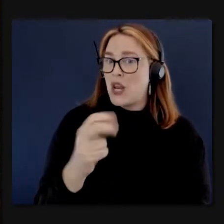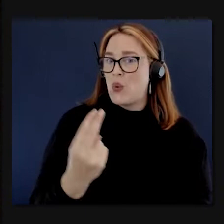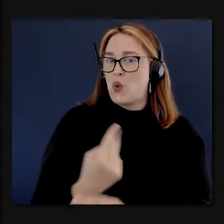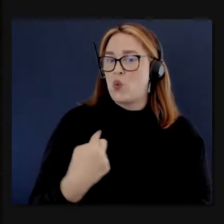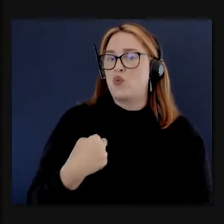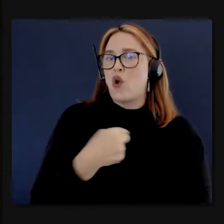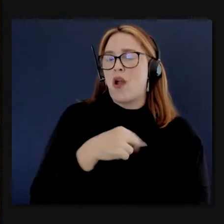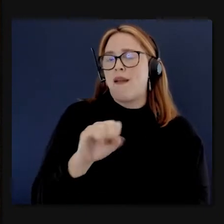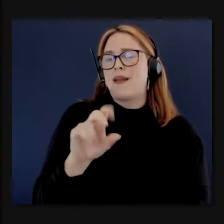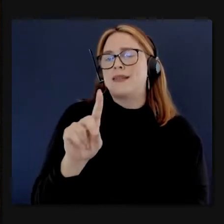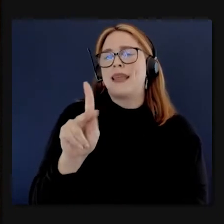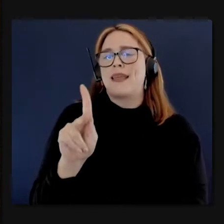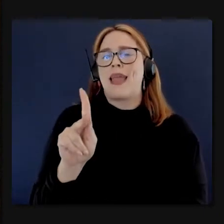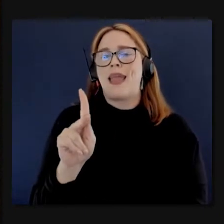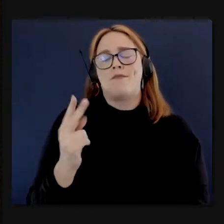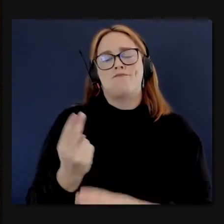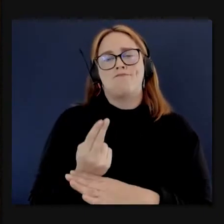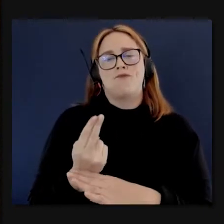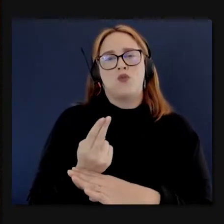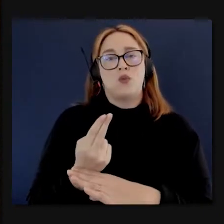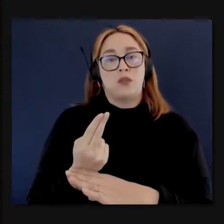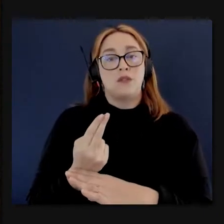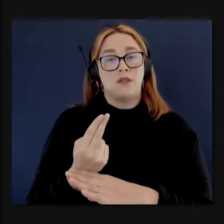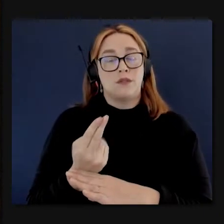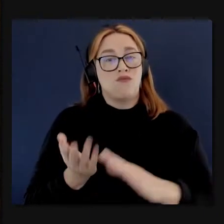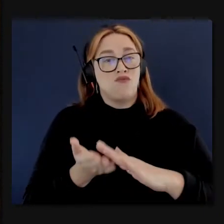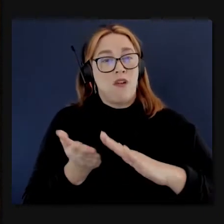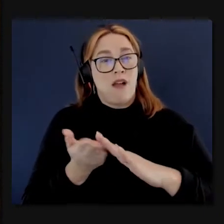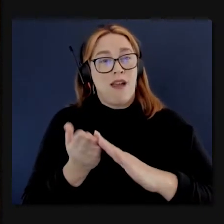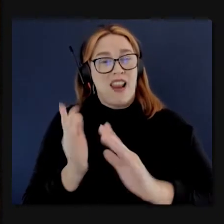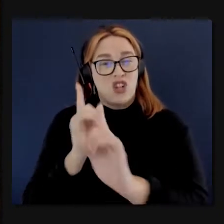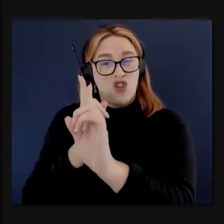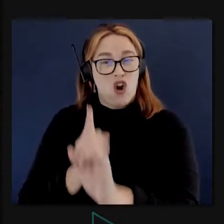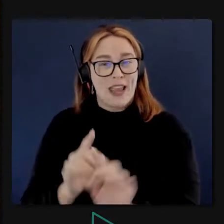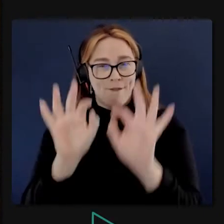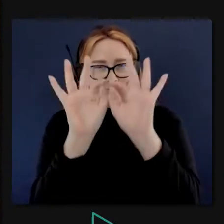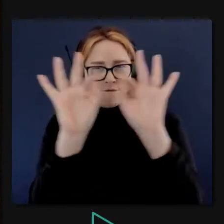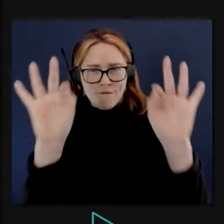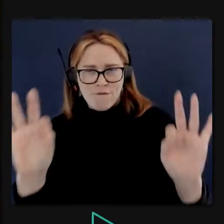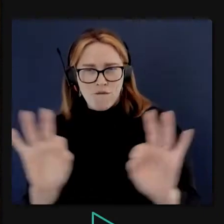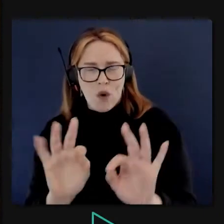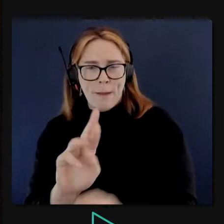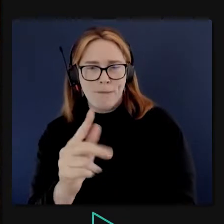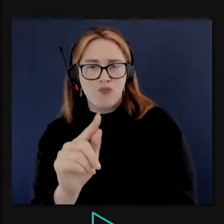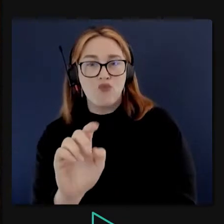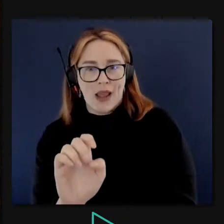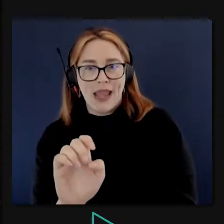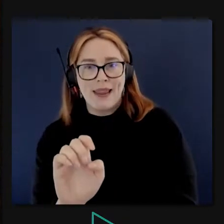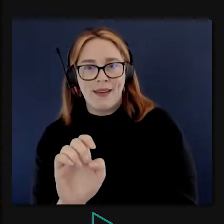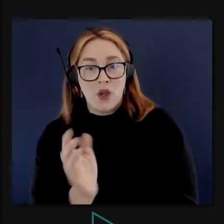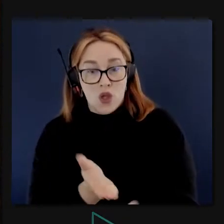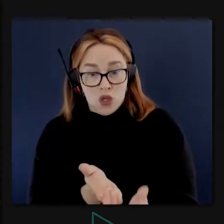to help their creations run at target frame rate. Through this demo, we will explore the core features